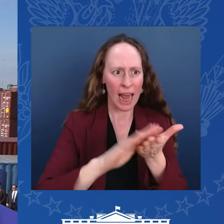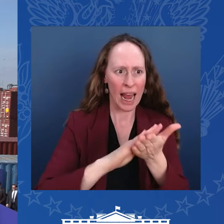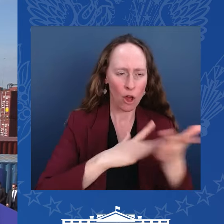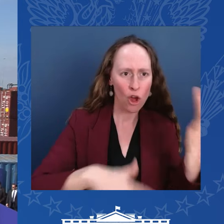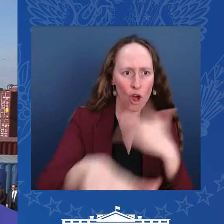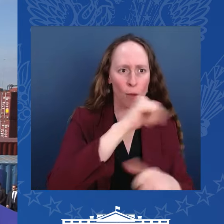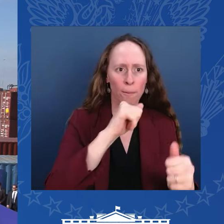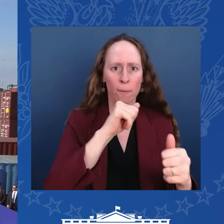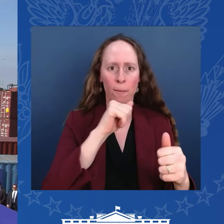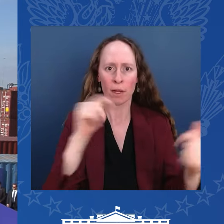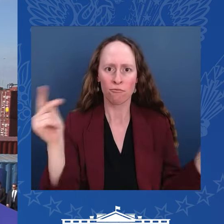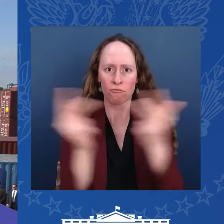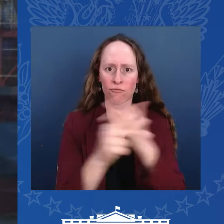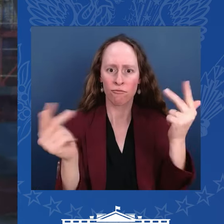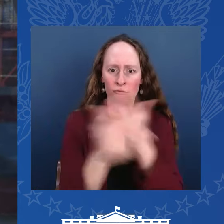without a single major injury?